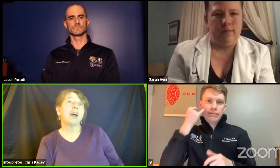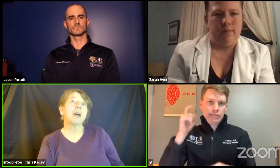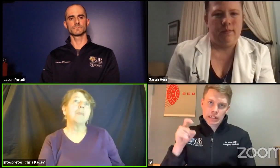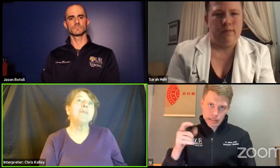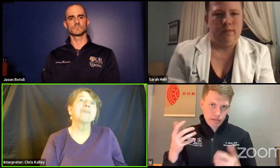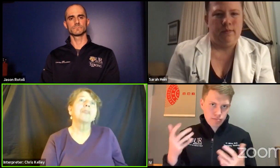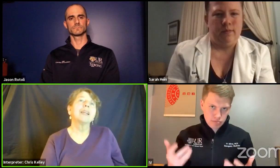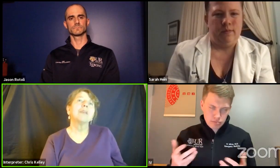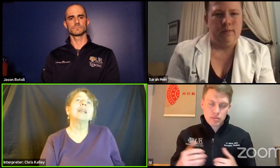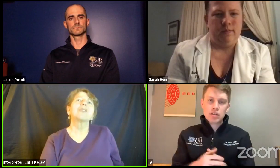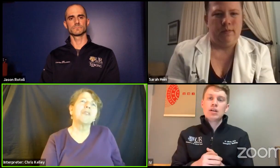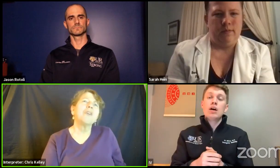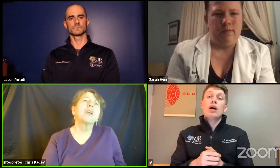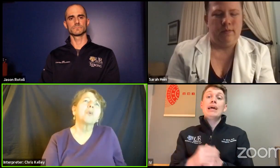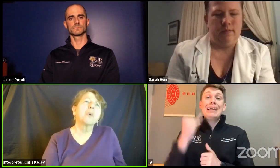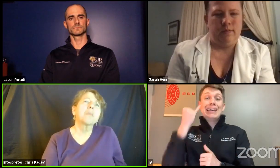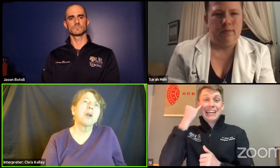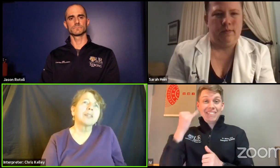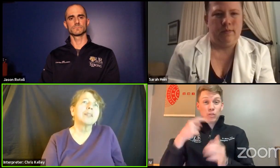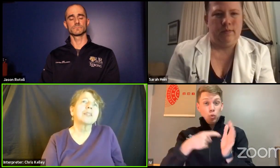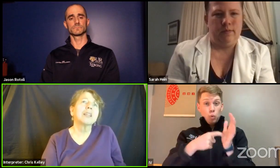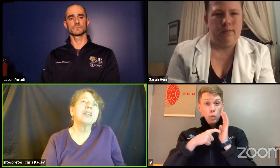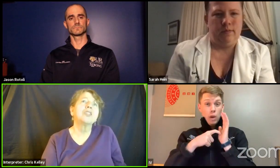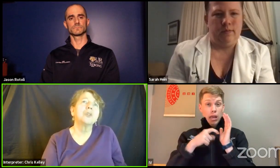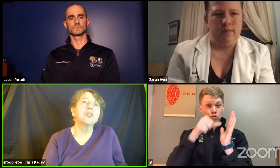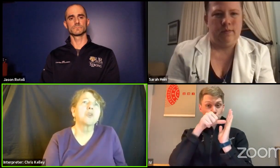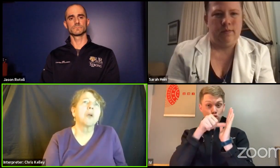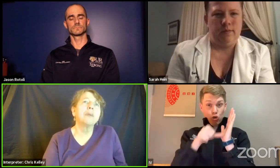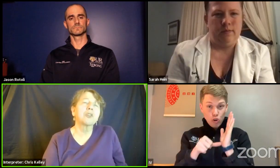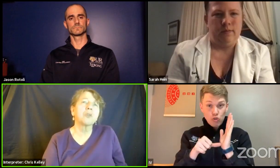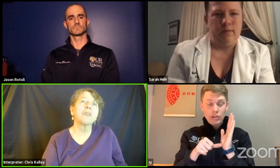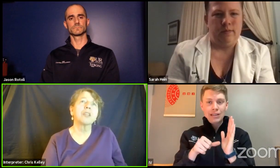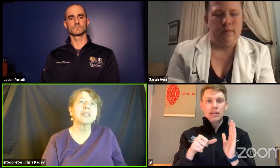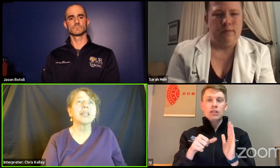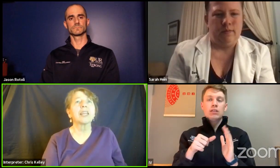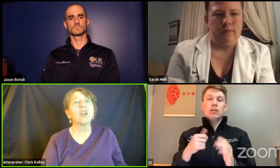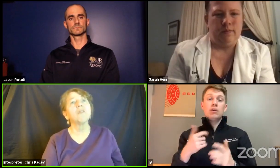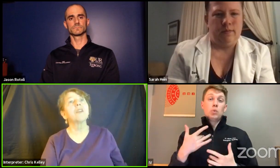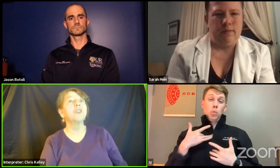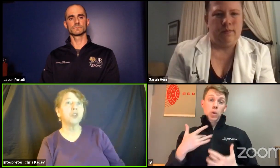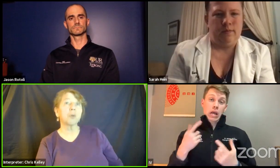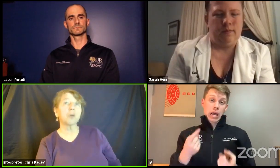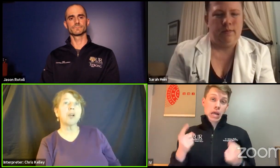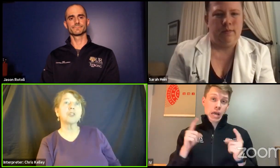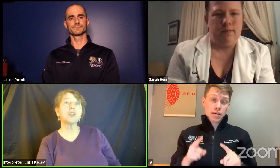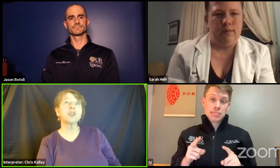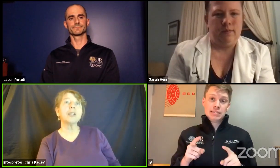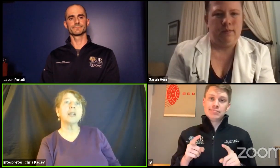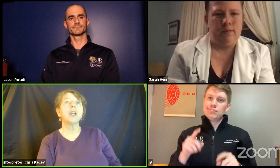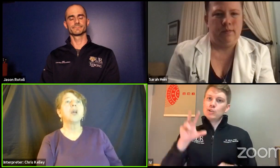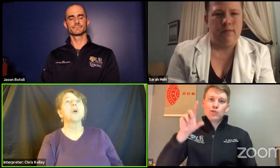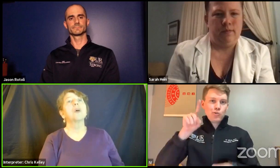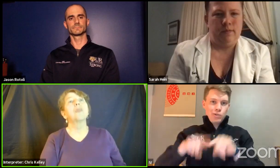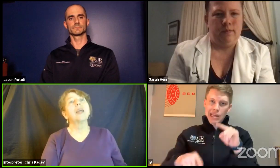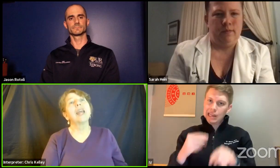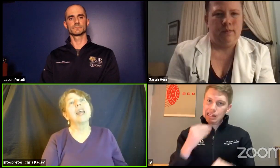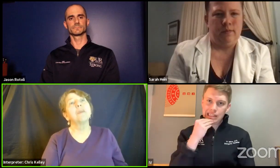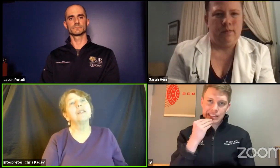You know, it could be 1-3 days. We don't know for sure because it depends on what you need the surgery for, the reason for the